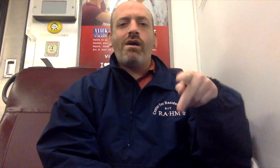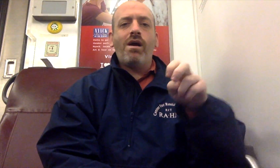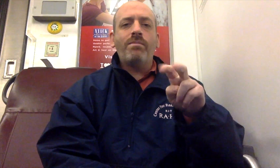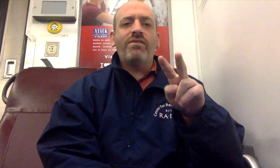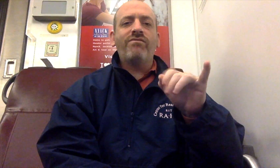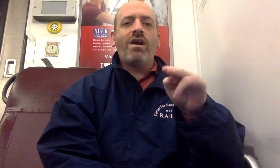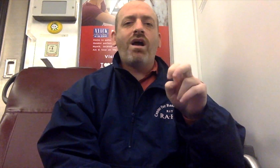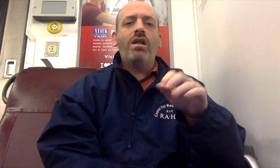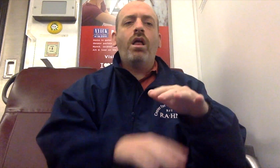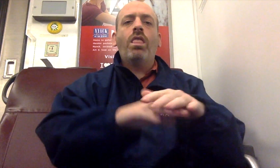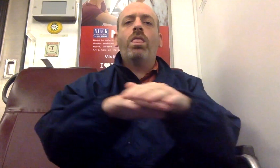in the grapevine,